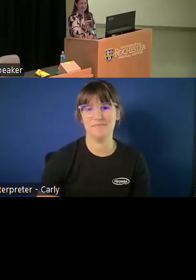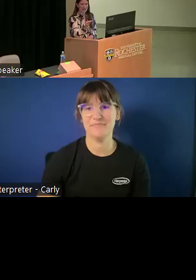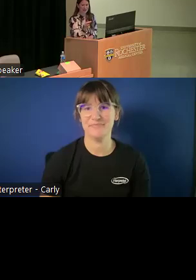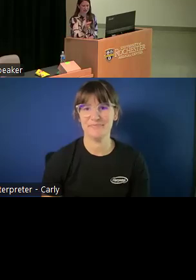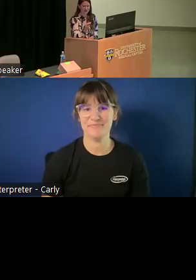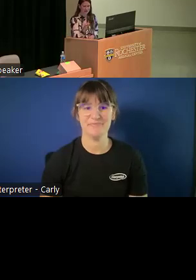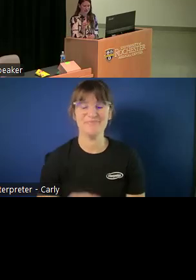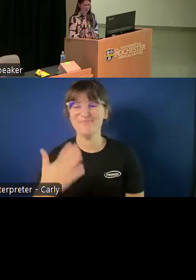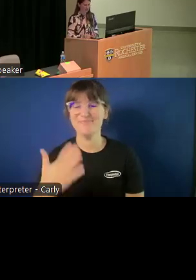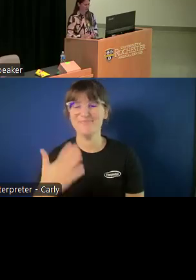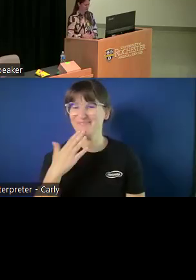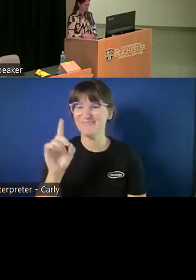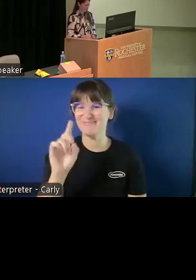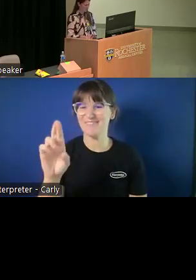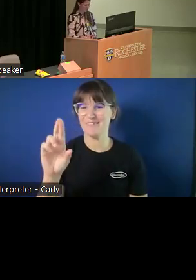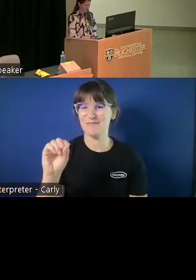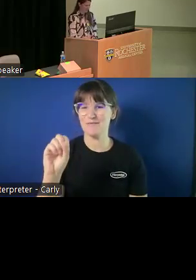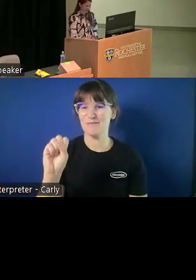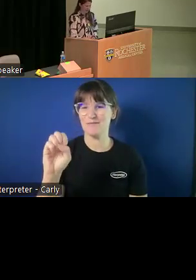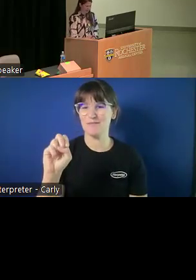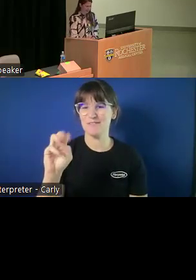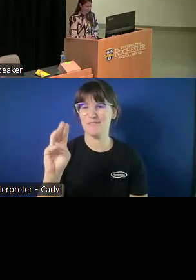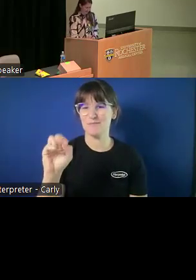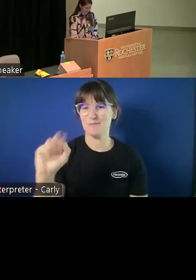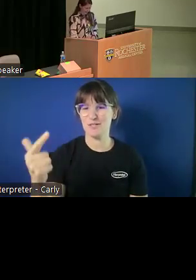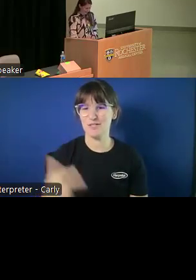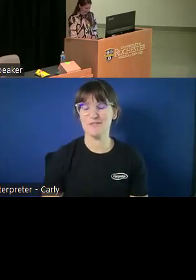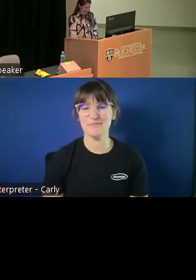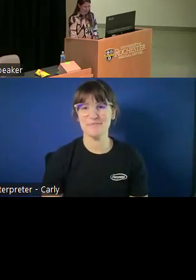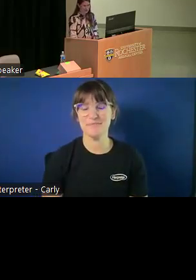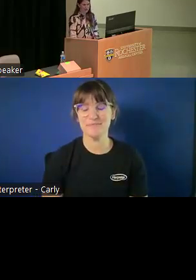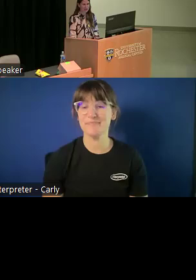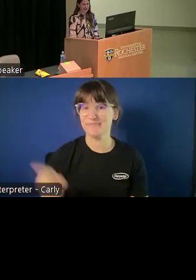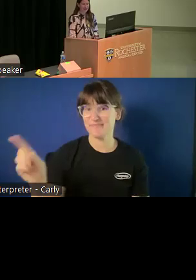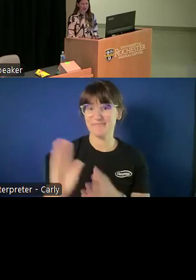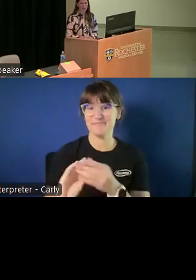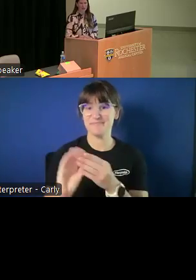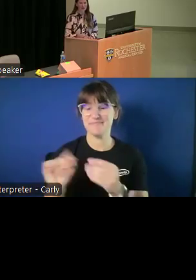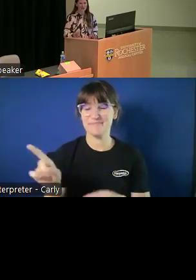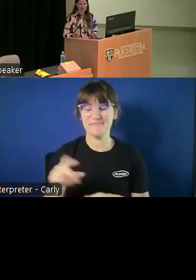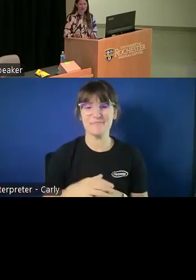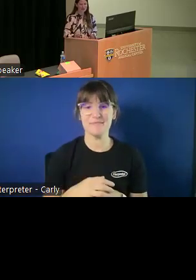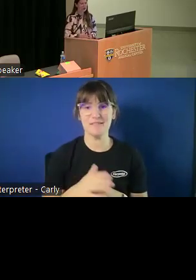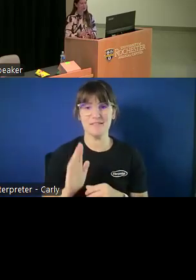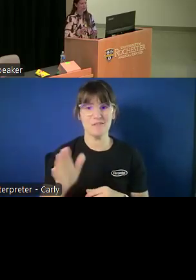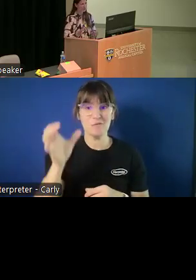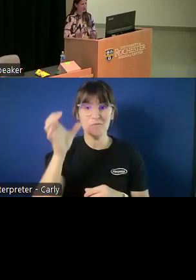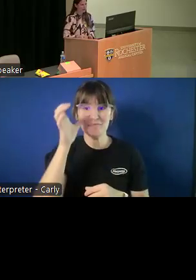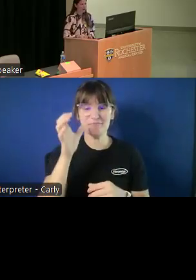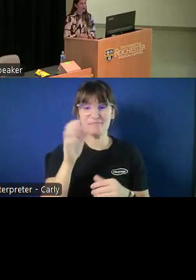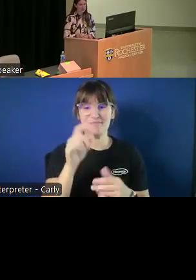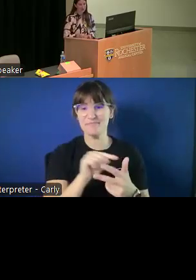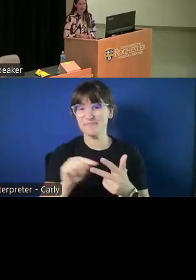Thank you Dr rosenberg uh yes as Dr rosenberg said you'll hear from your well-being officers